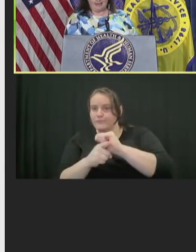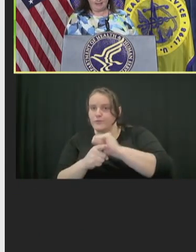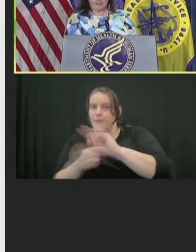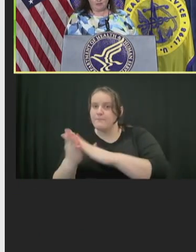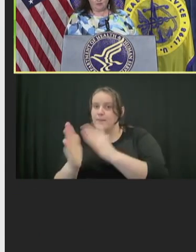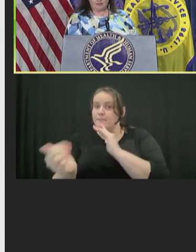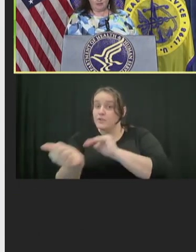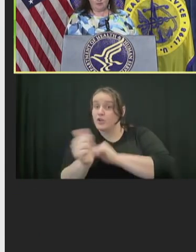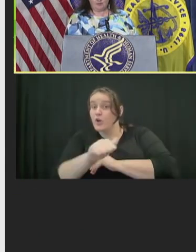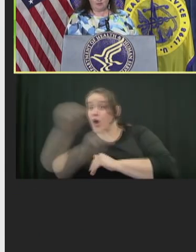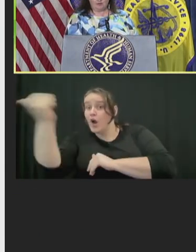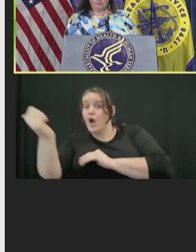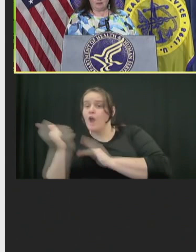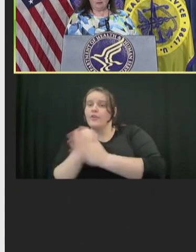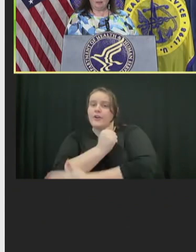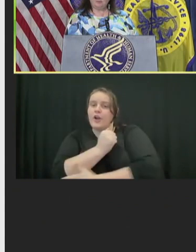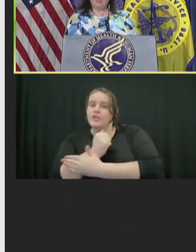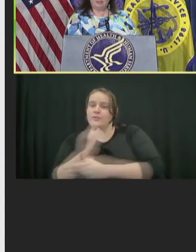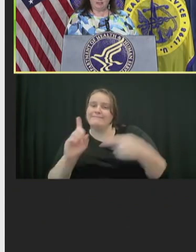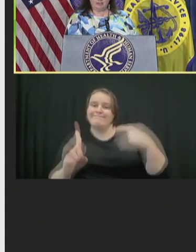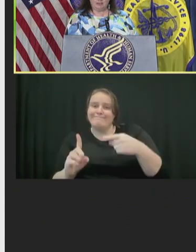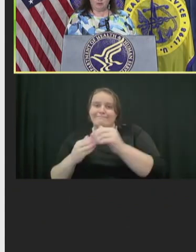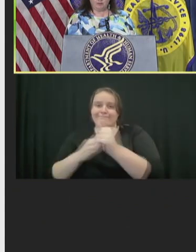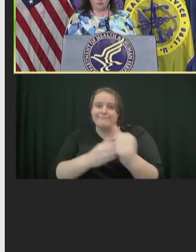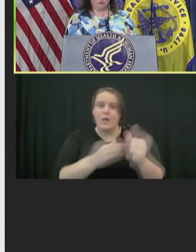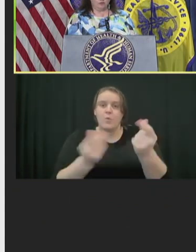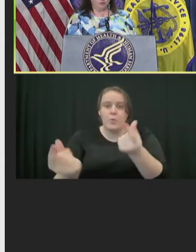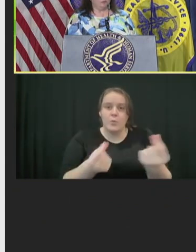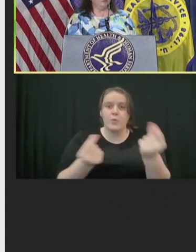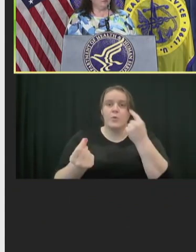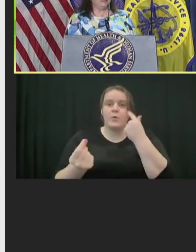And so, they use their medical expertise, but also their cultural fluency,